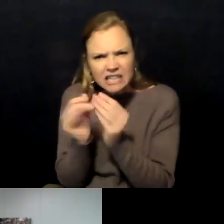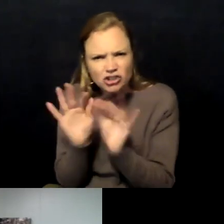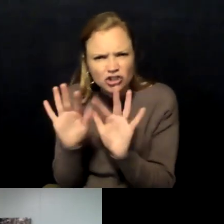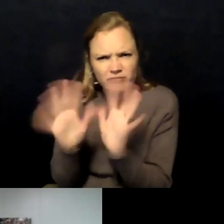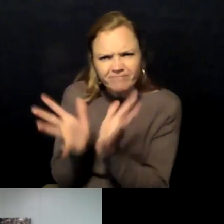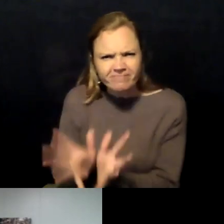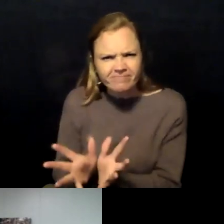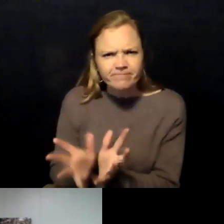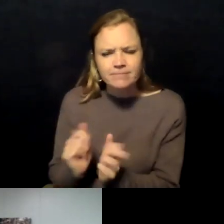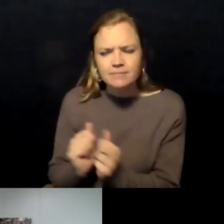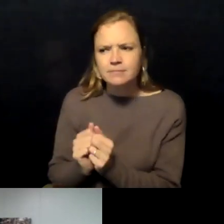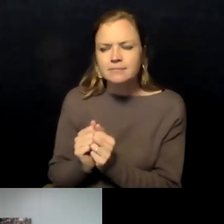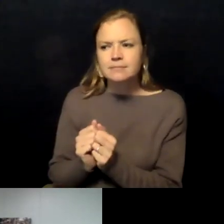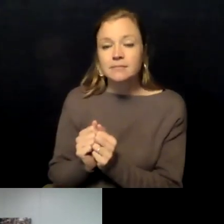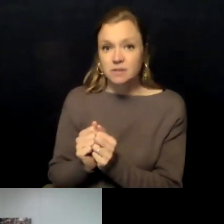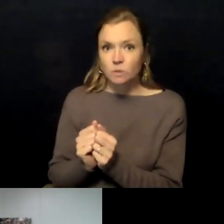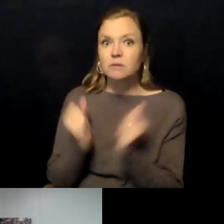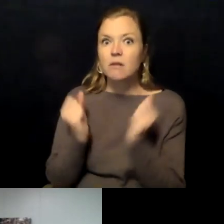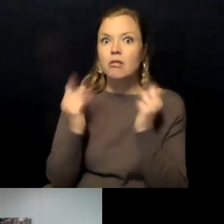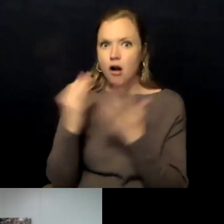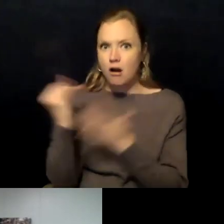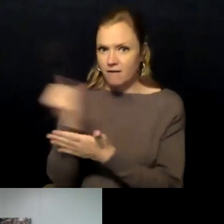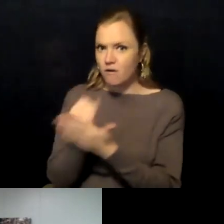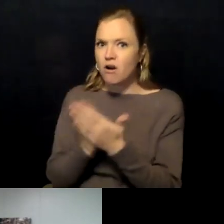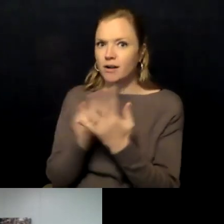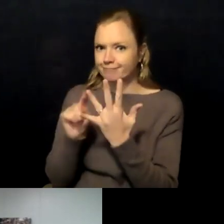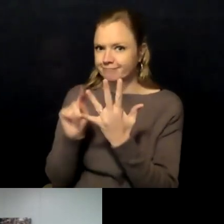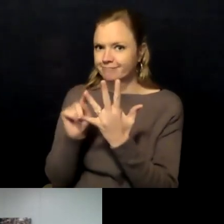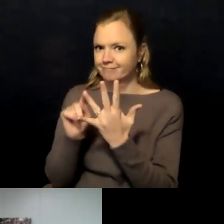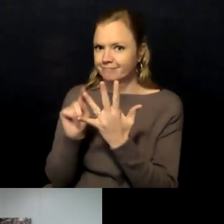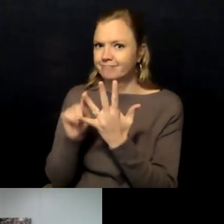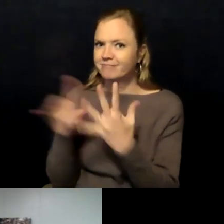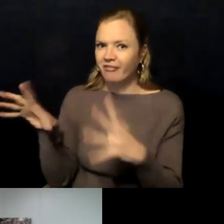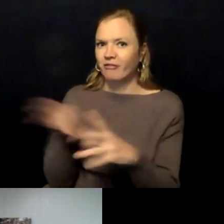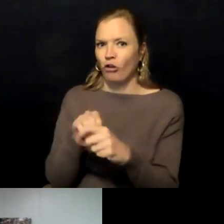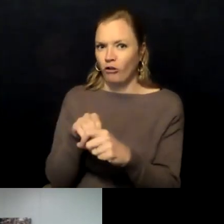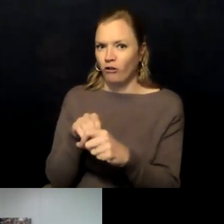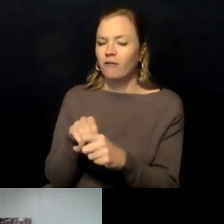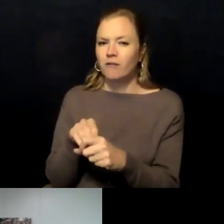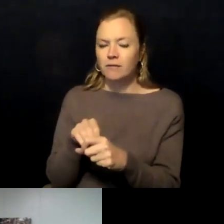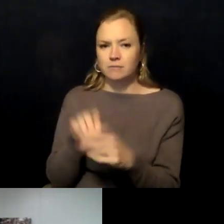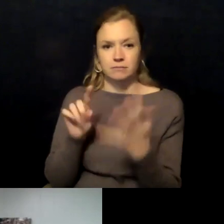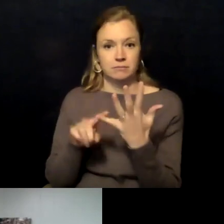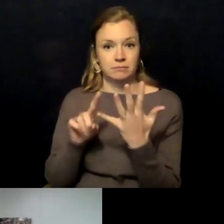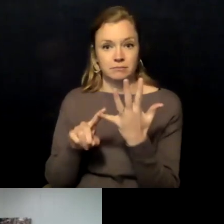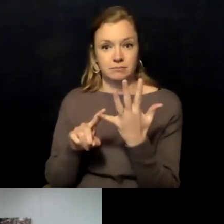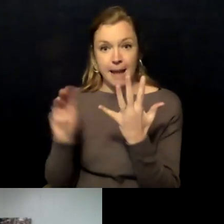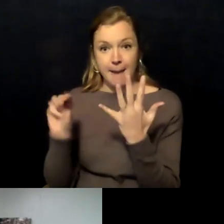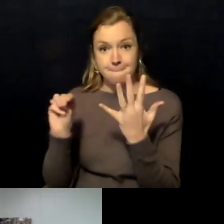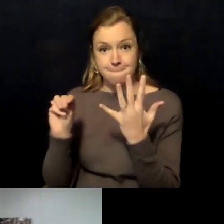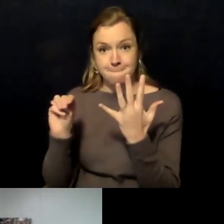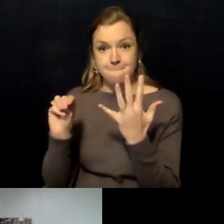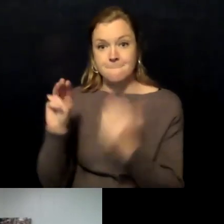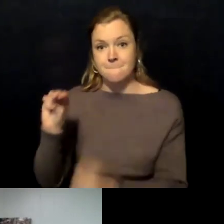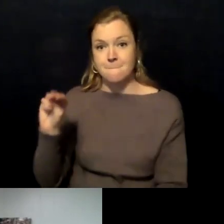component to horticulture for sure.